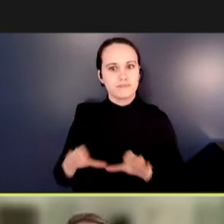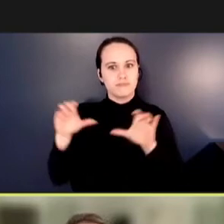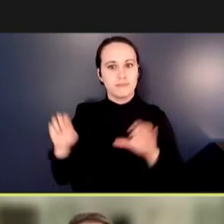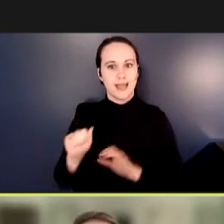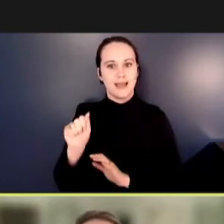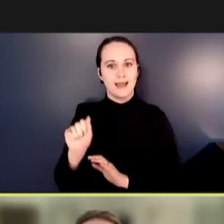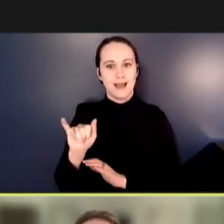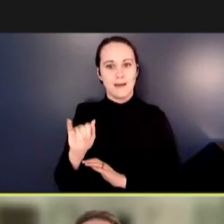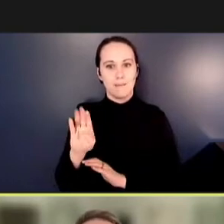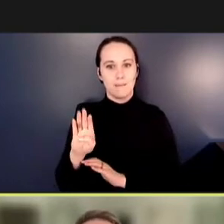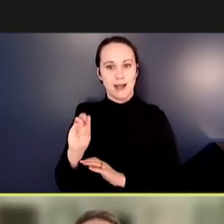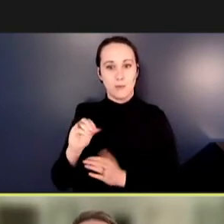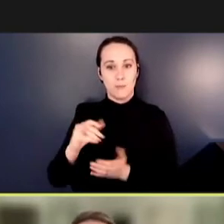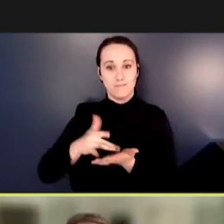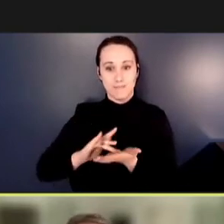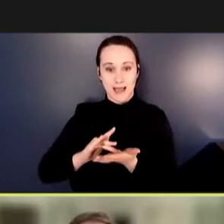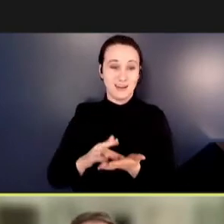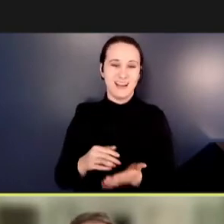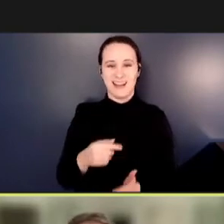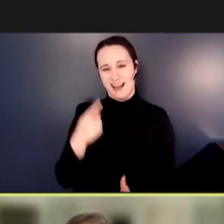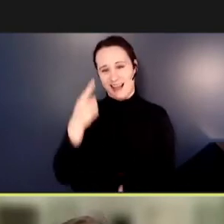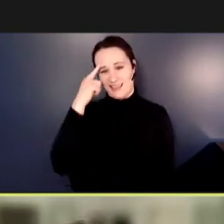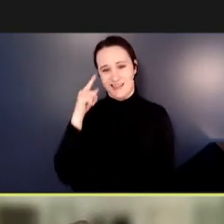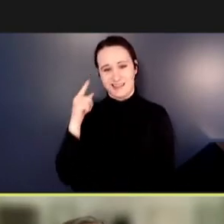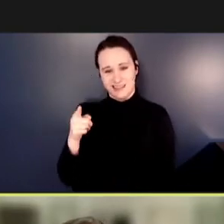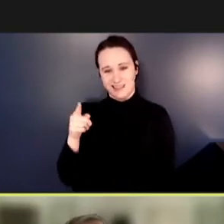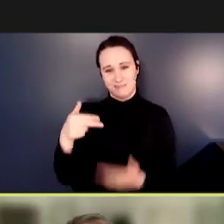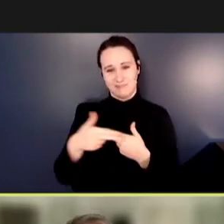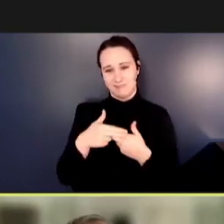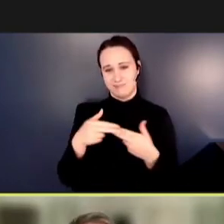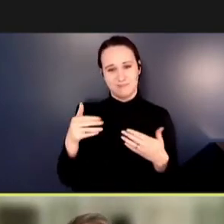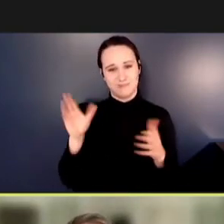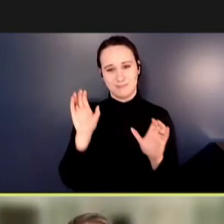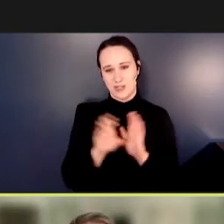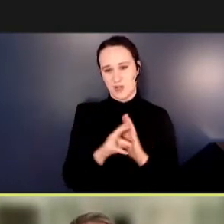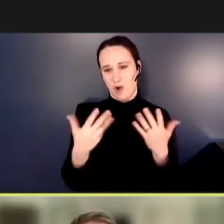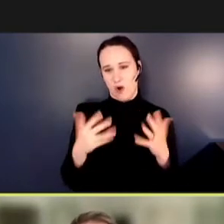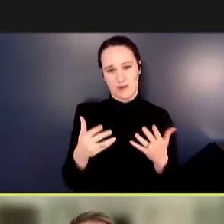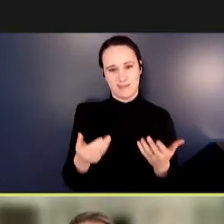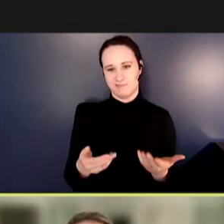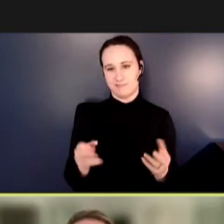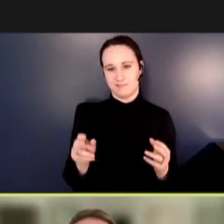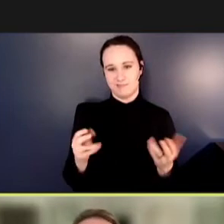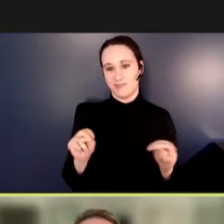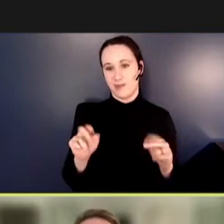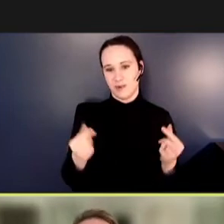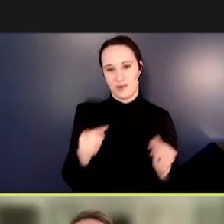This slide's probably already outdated, but this gives you a sense of what's going on now